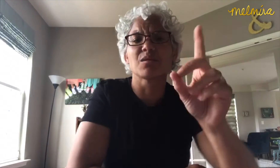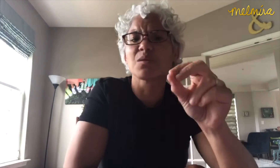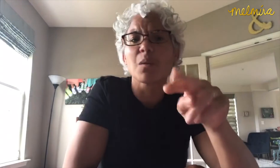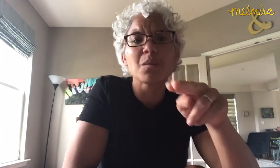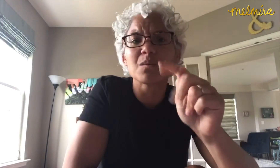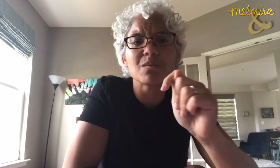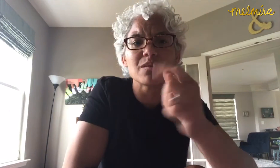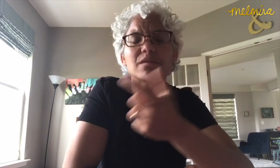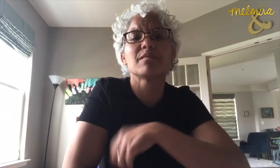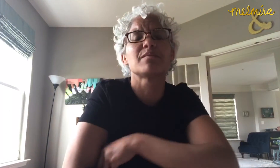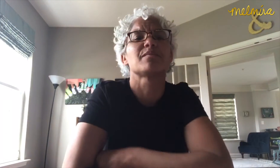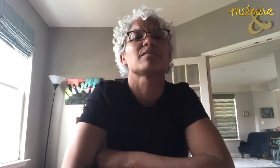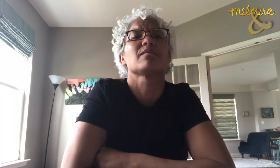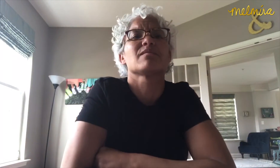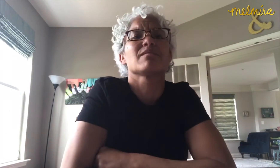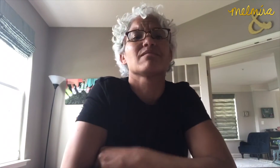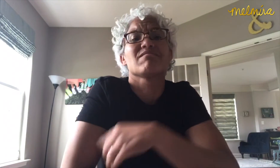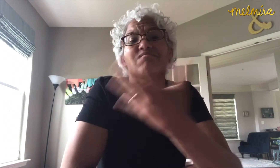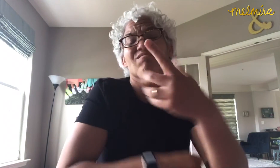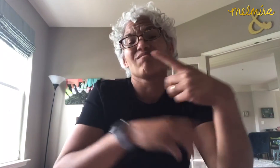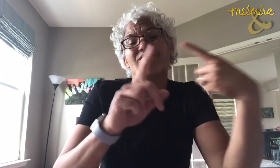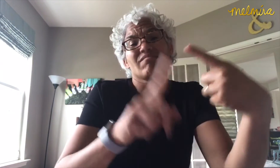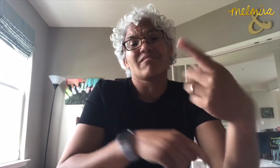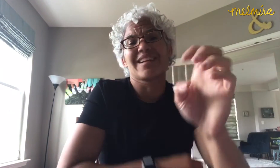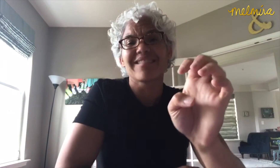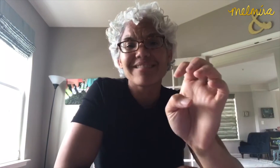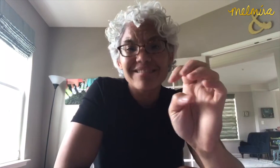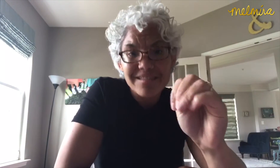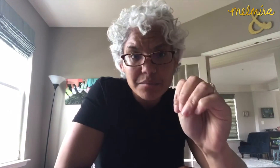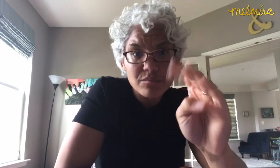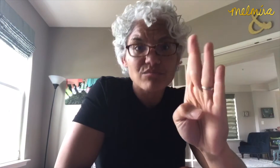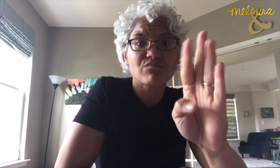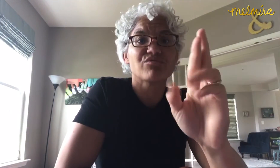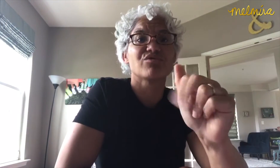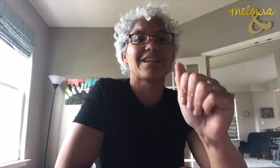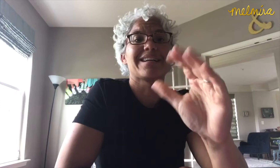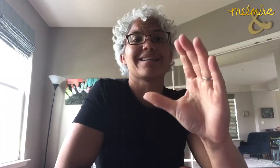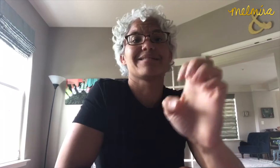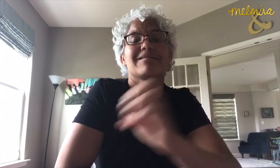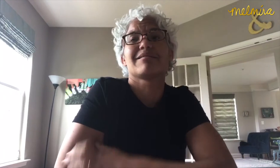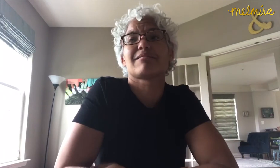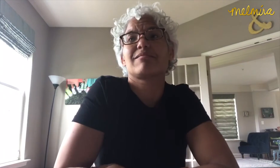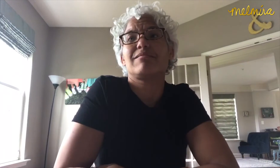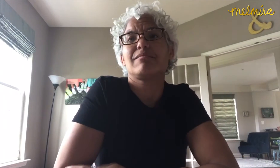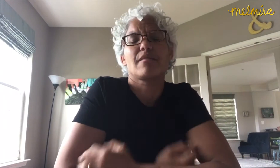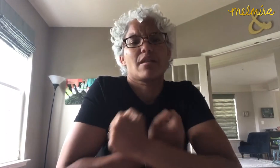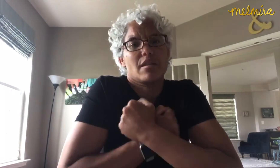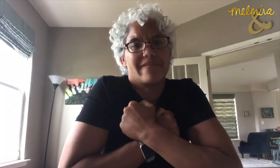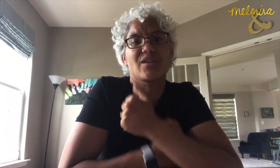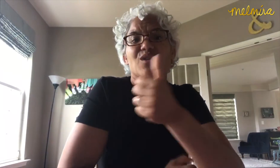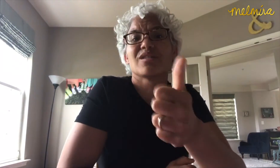Don't hesitate. The point is to embrace it.